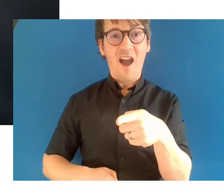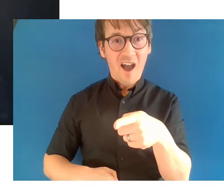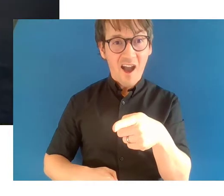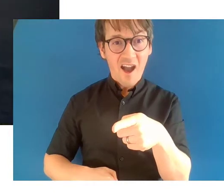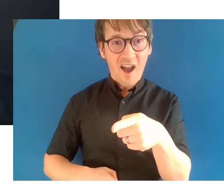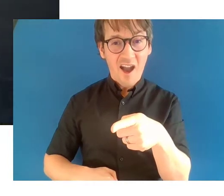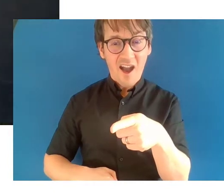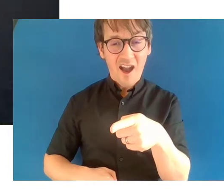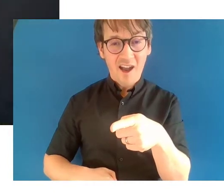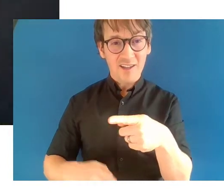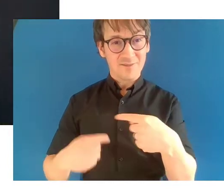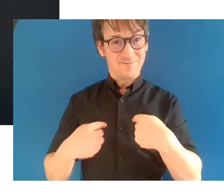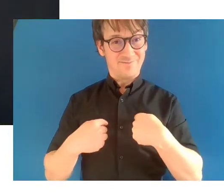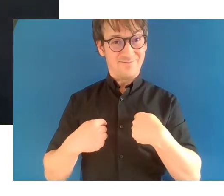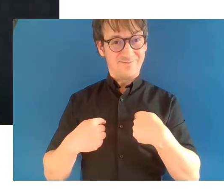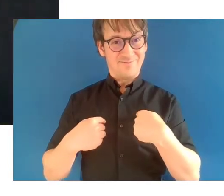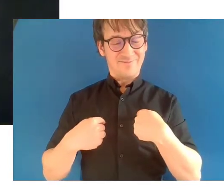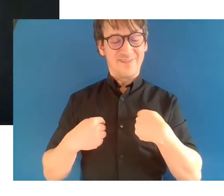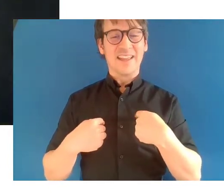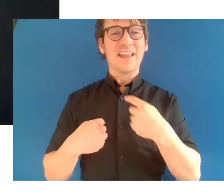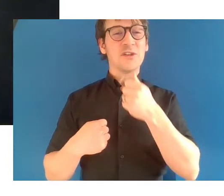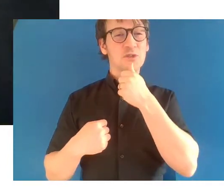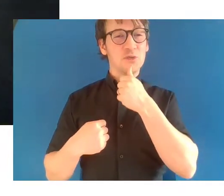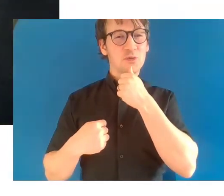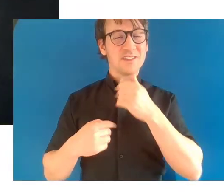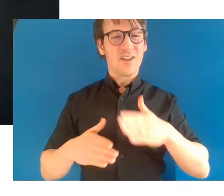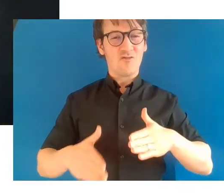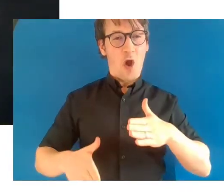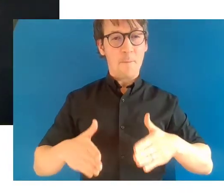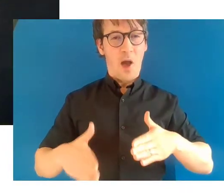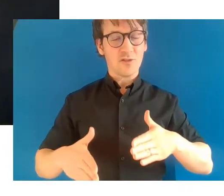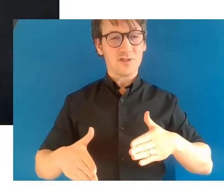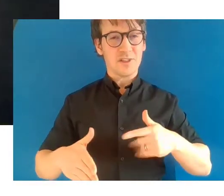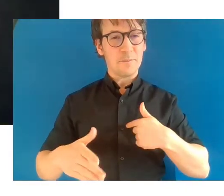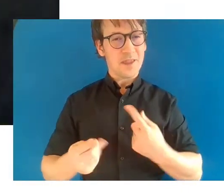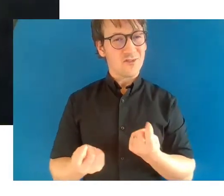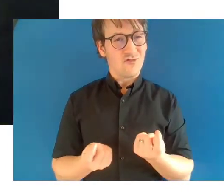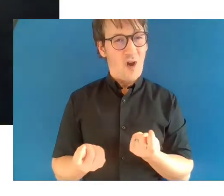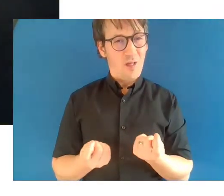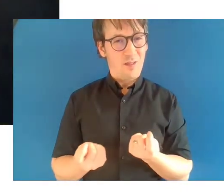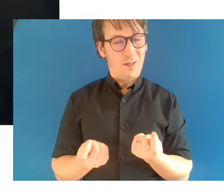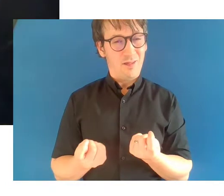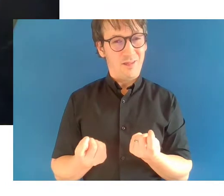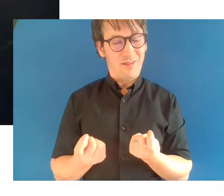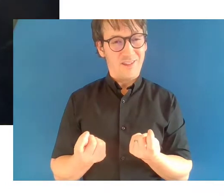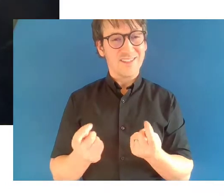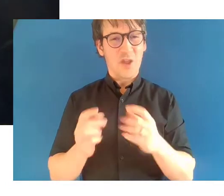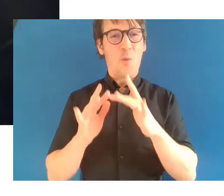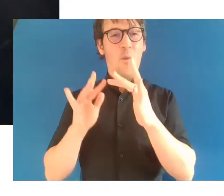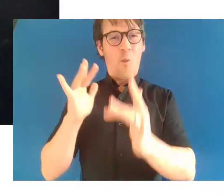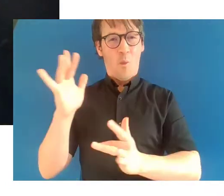As you can see in the reflection in the mirror, that’s what the telepresence robot that I’m driving around looks like.